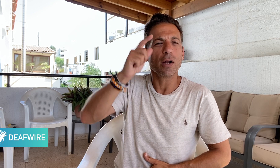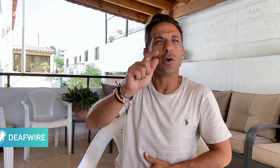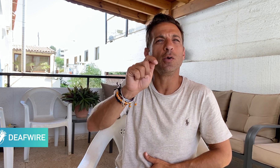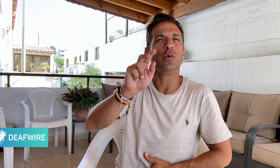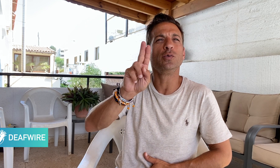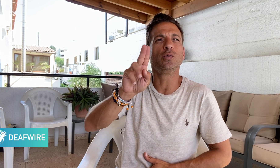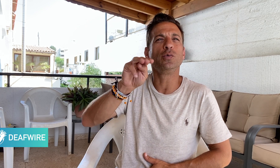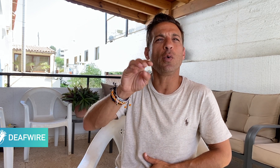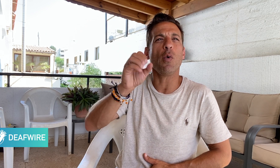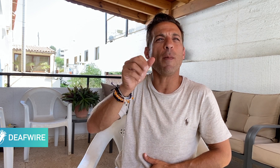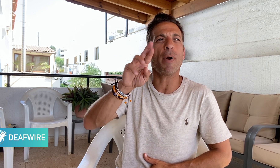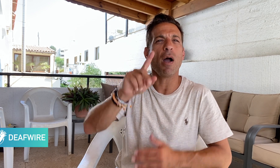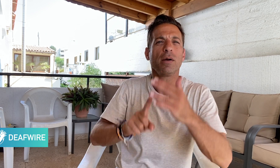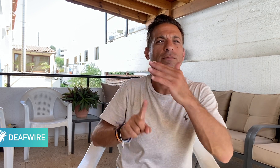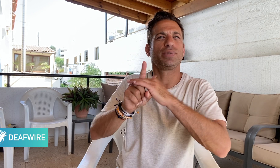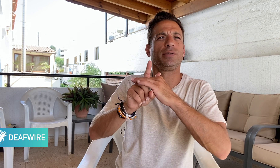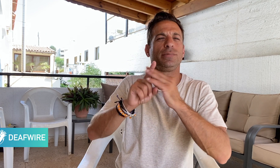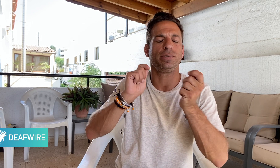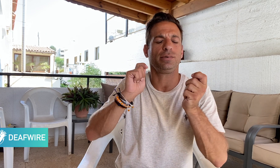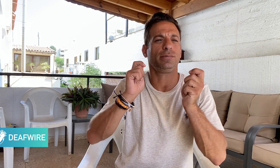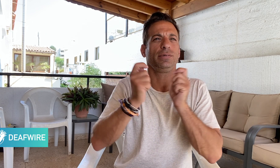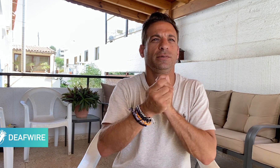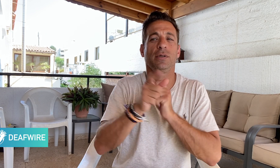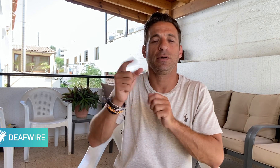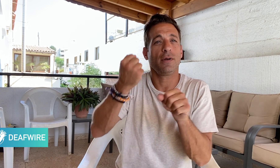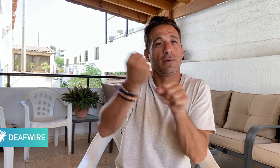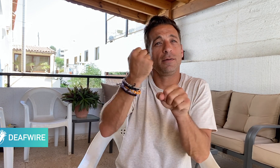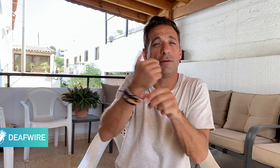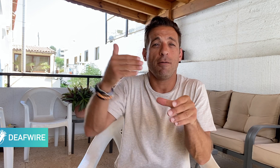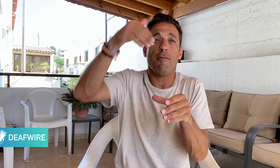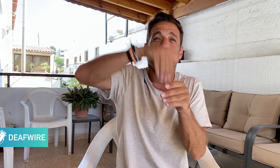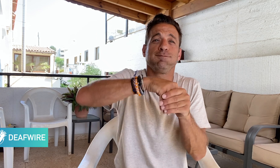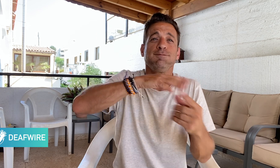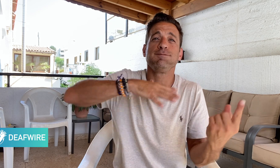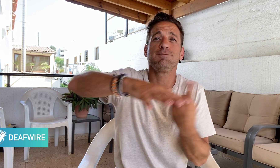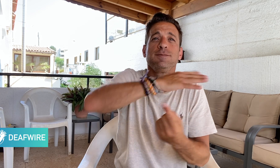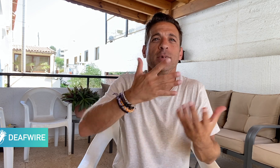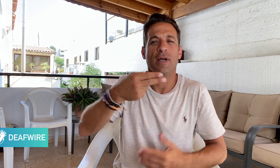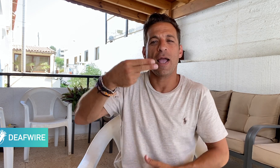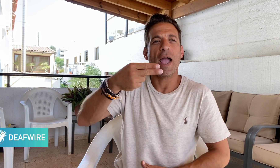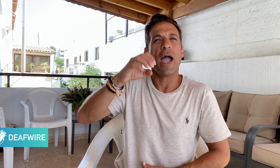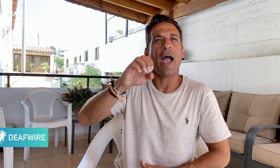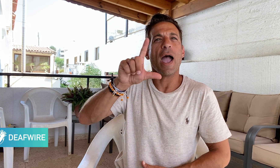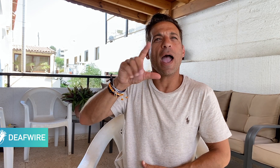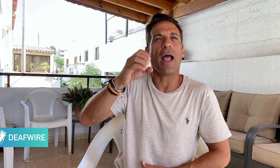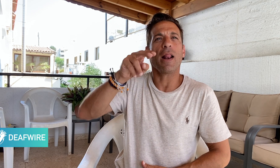he worked with the Helen Keller Center for the Deaf-Blind